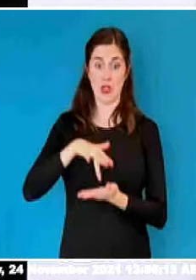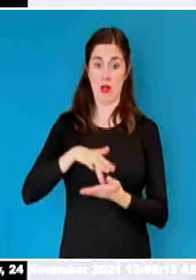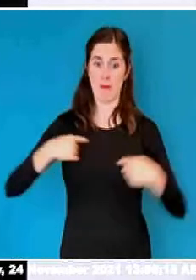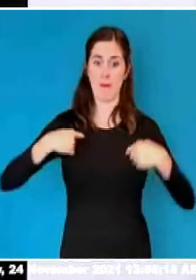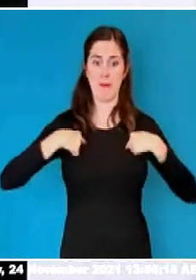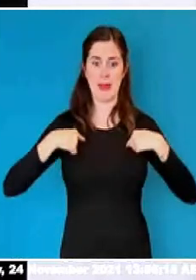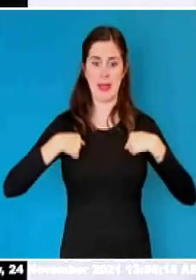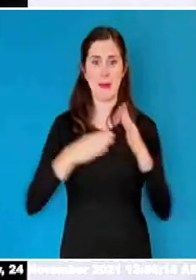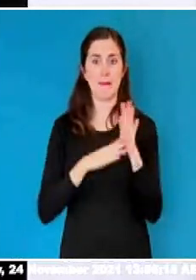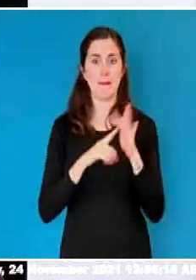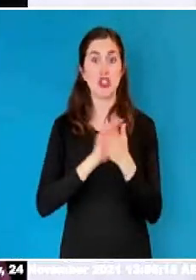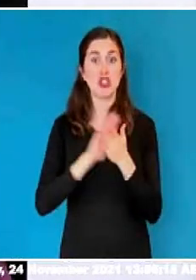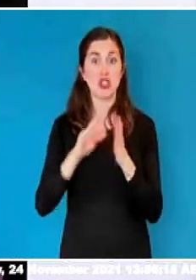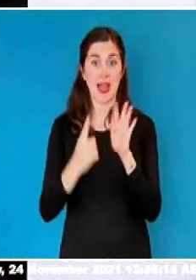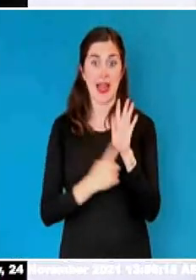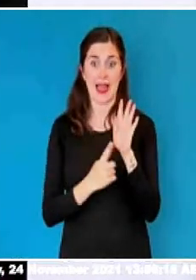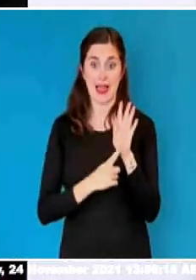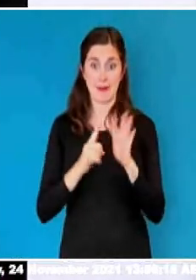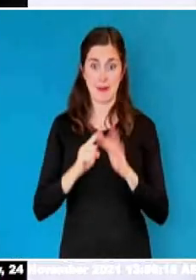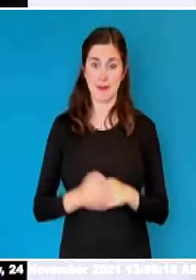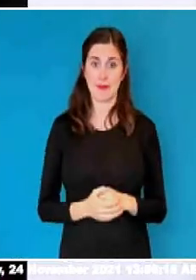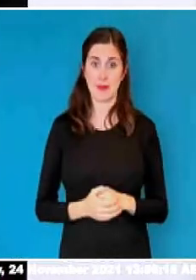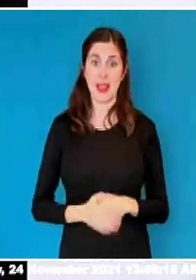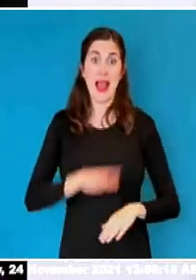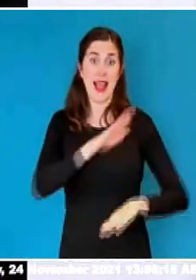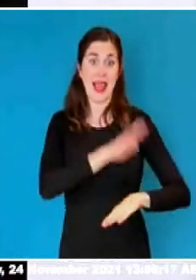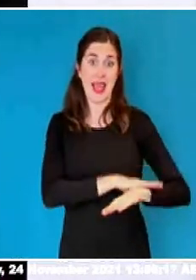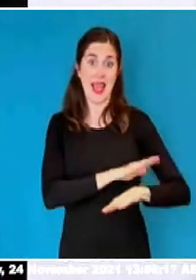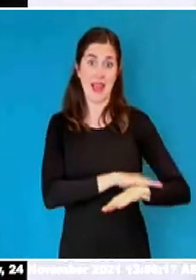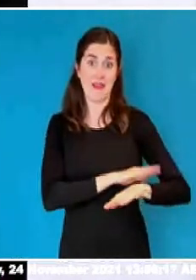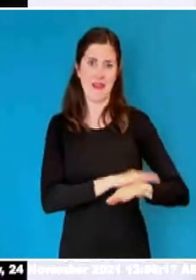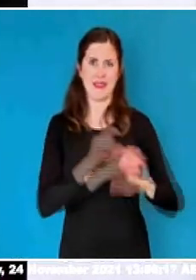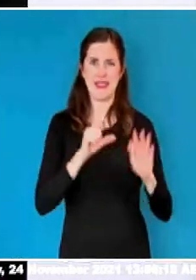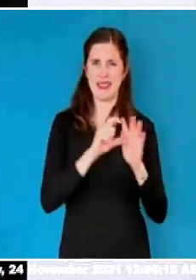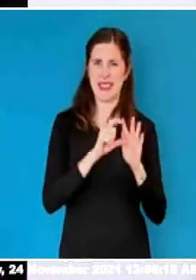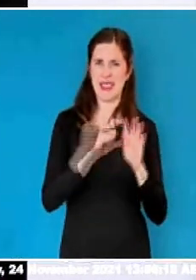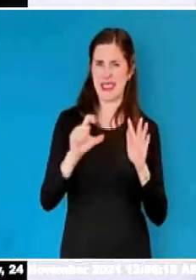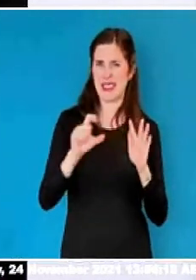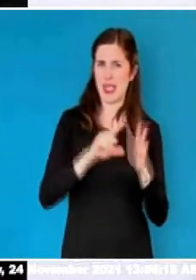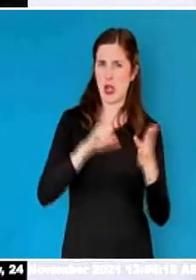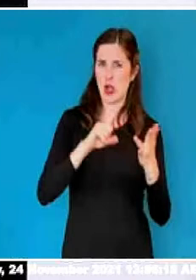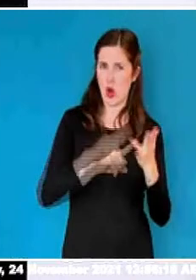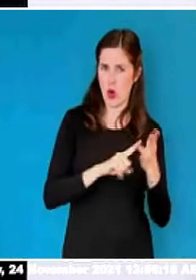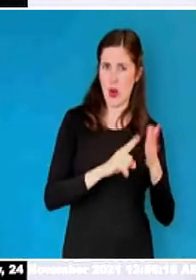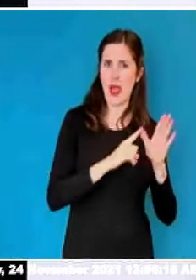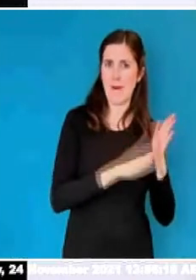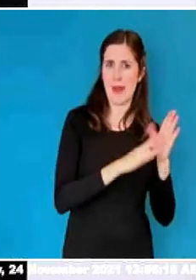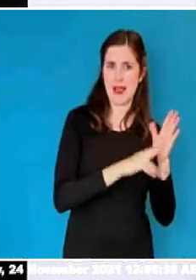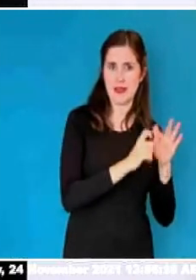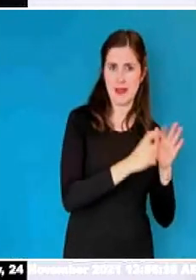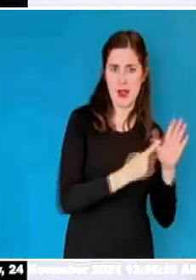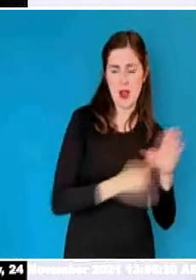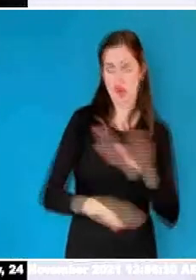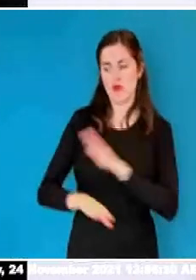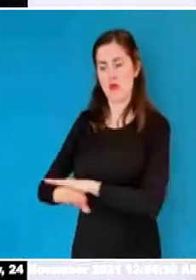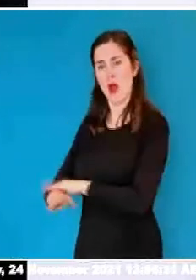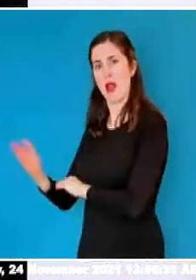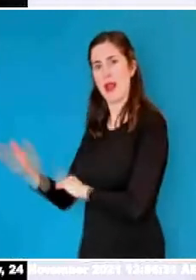To my left is my Deputy CEO Amanda Johnston, and to my right is Leah Edwards. Thank you.